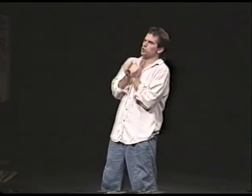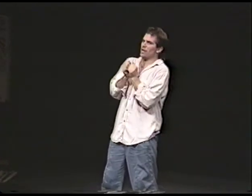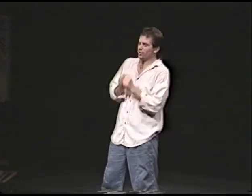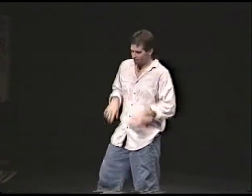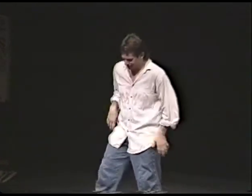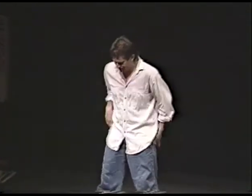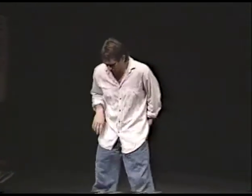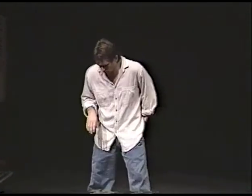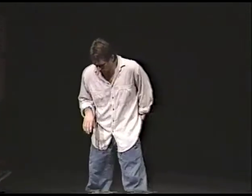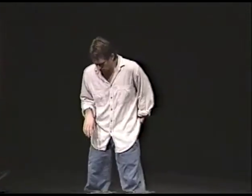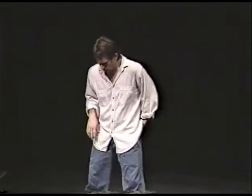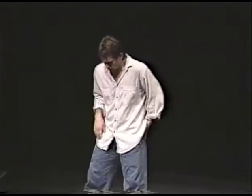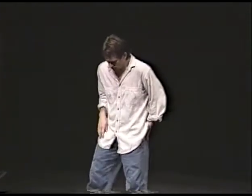It's a poem that Kenny worked on together.